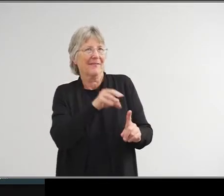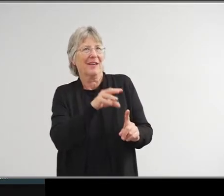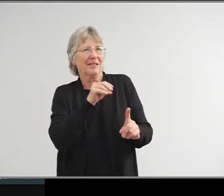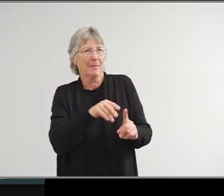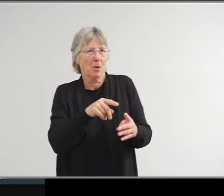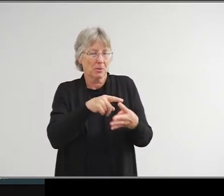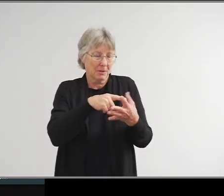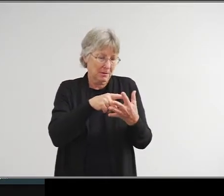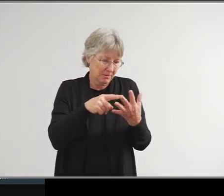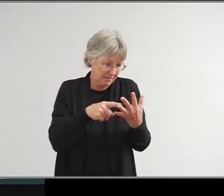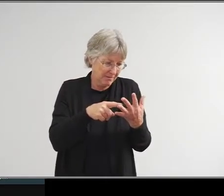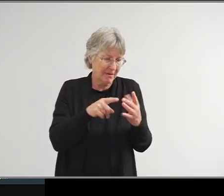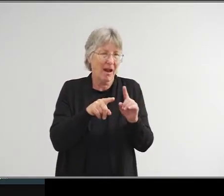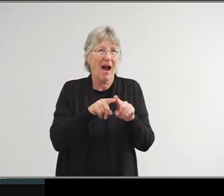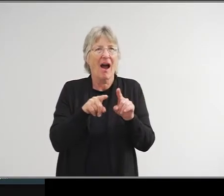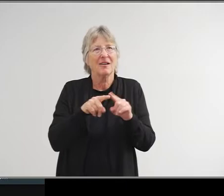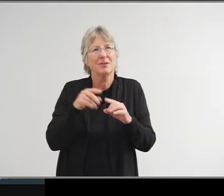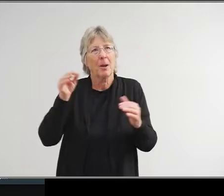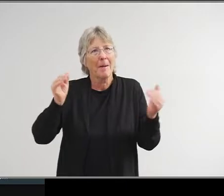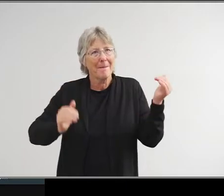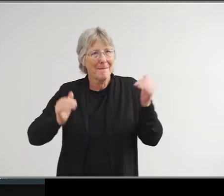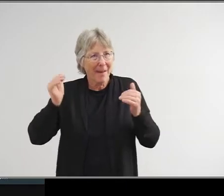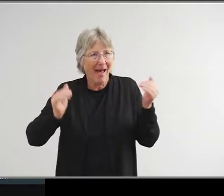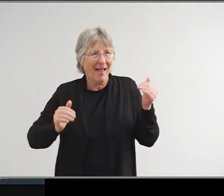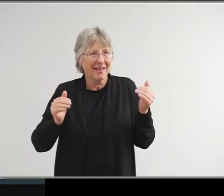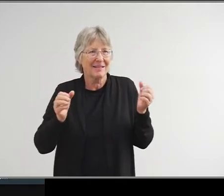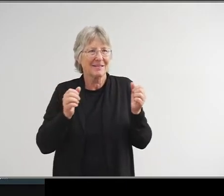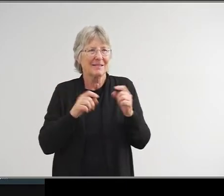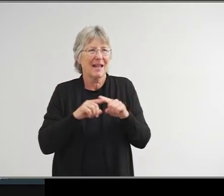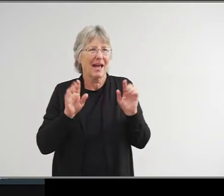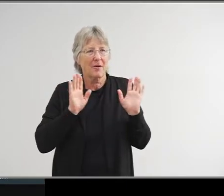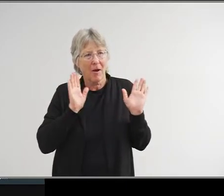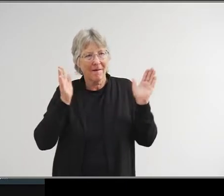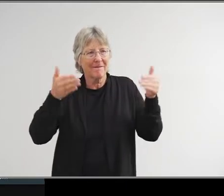with the idea that our focus is to continue to provide